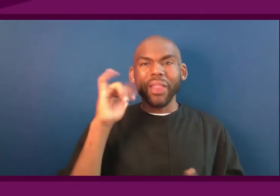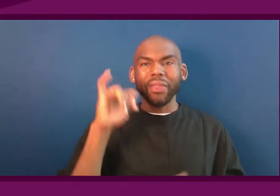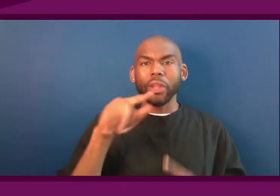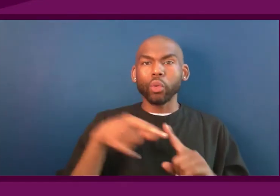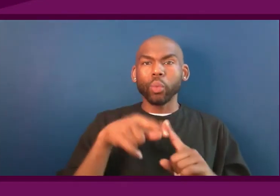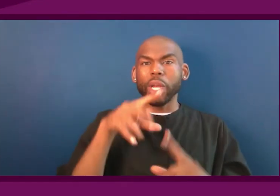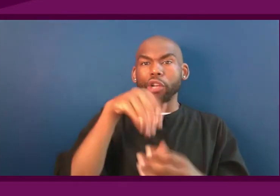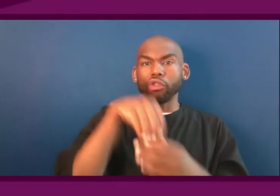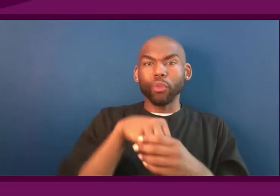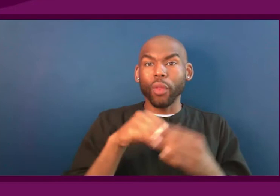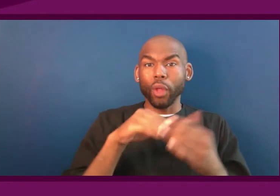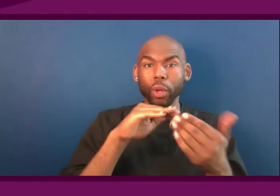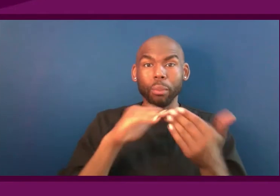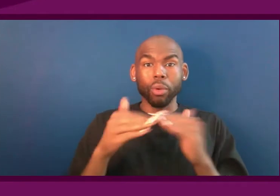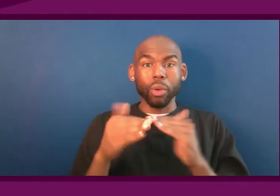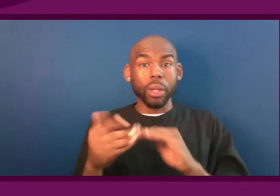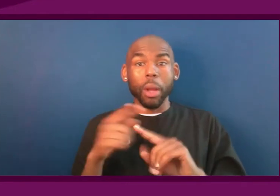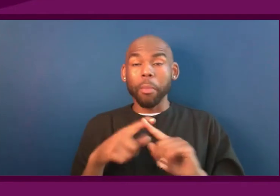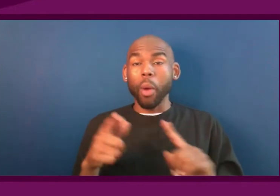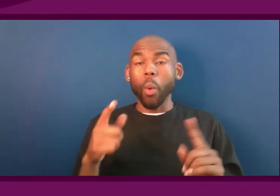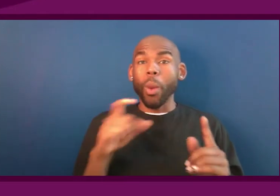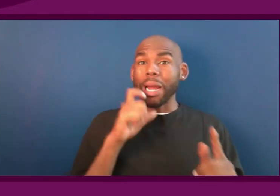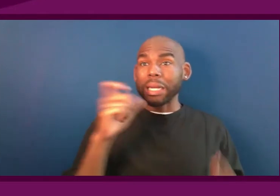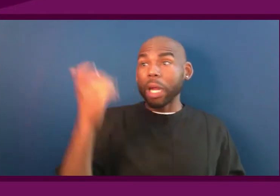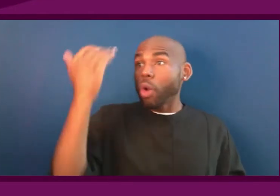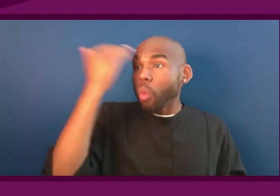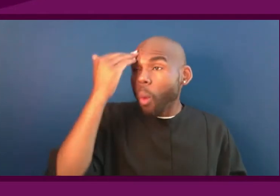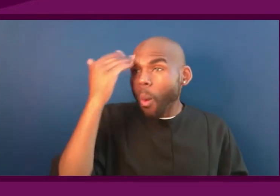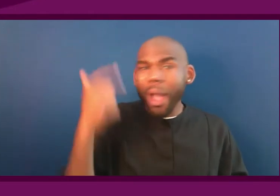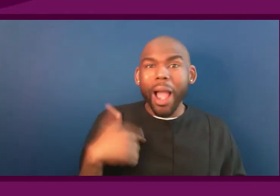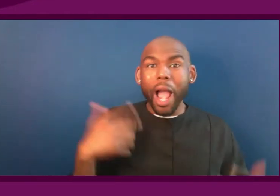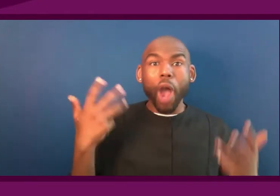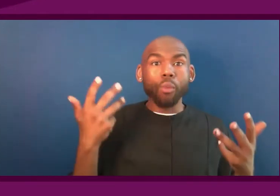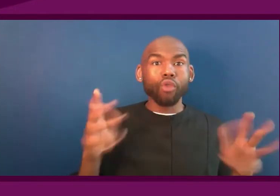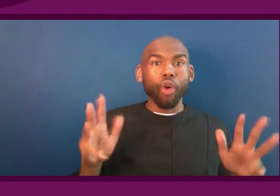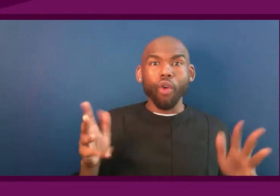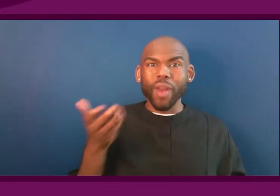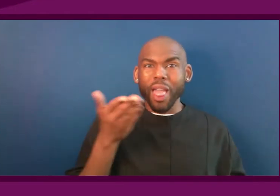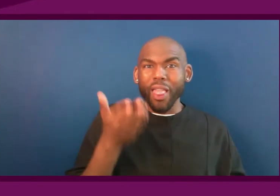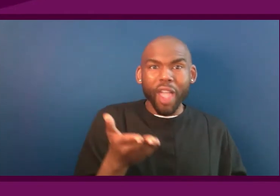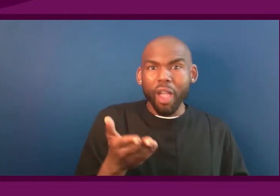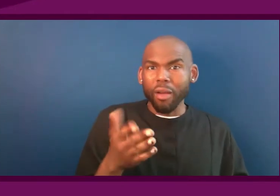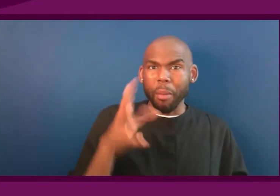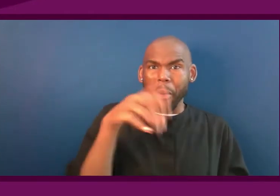What I realized as I moved into the field, really aggressively into the field was I was surrounded